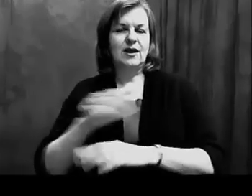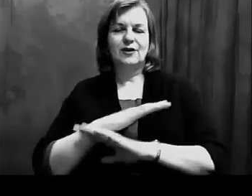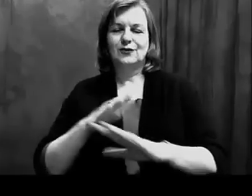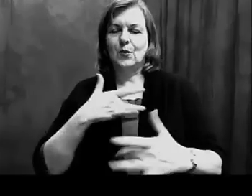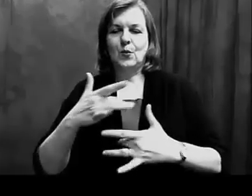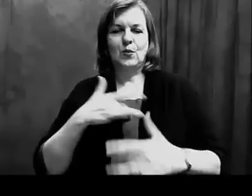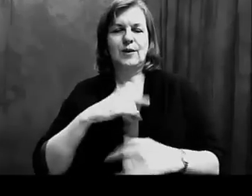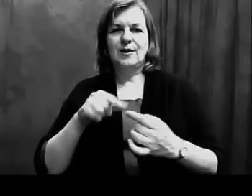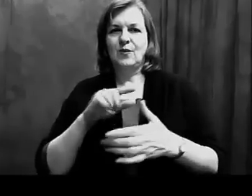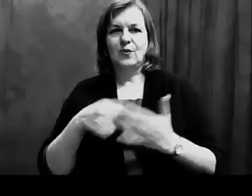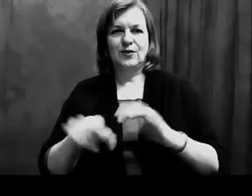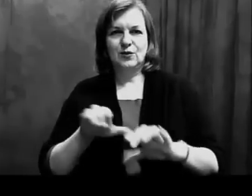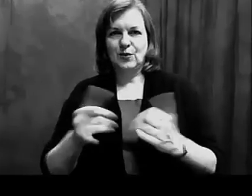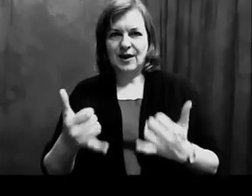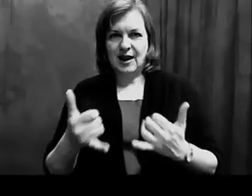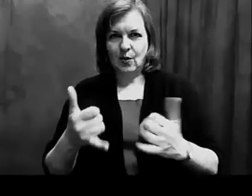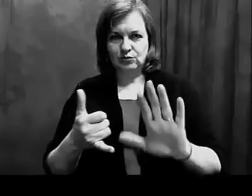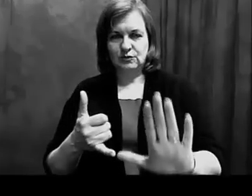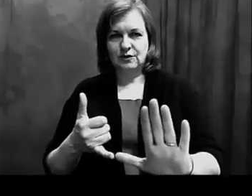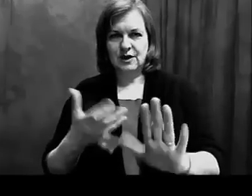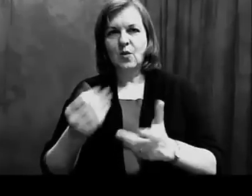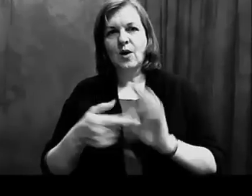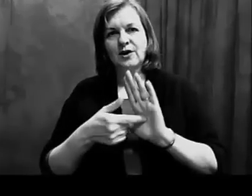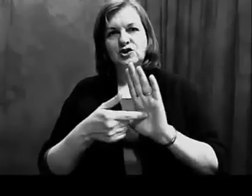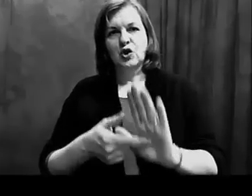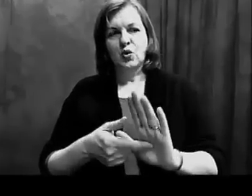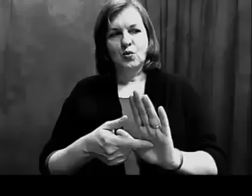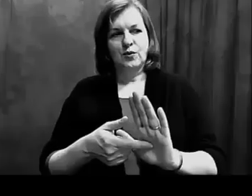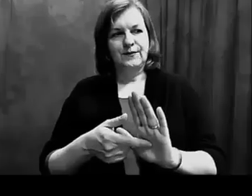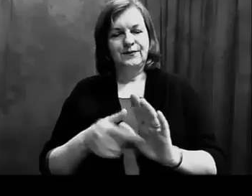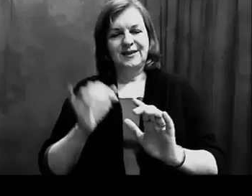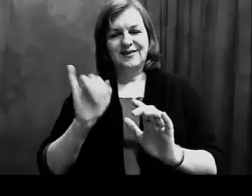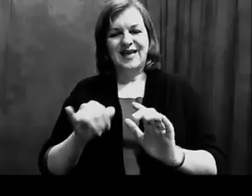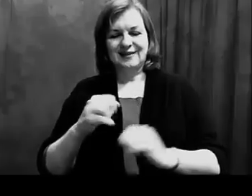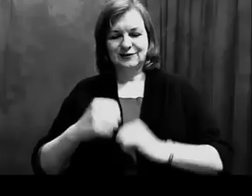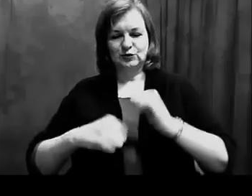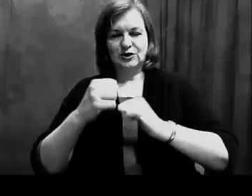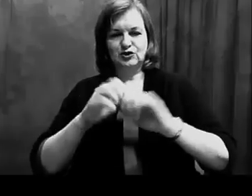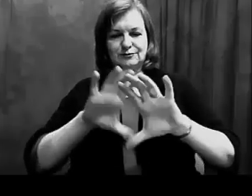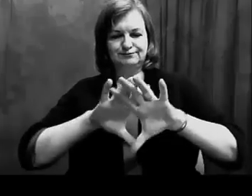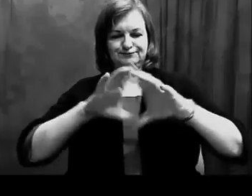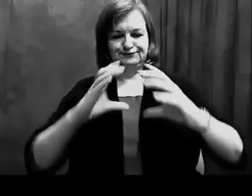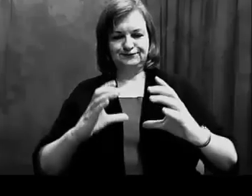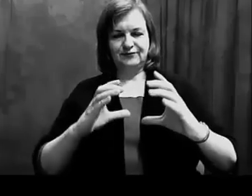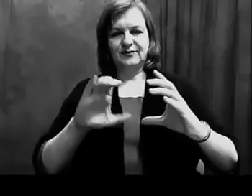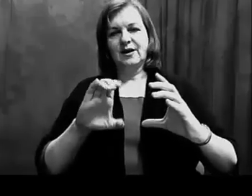we will get into more of these chloroplast structures later on please don't worry about them right now